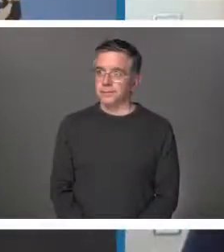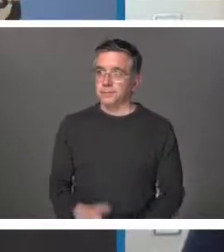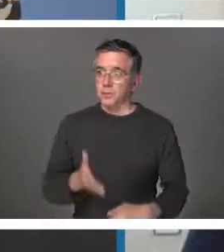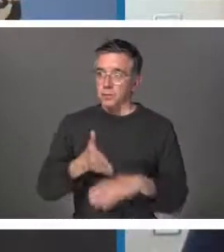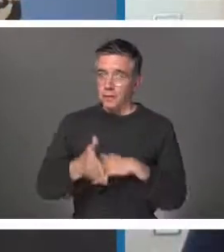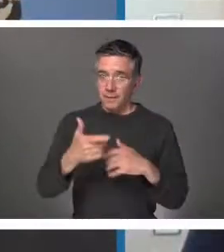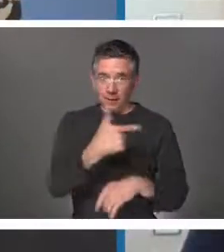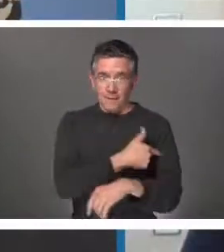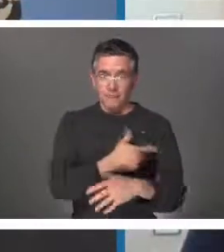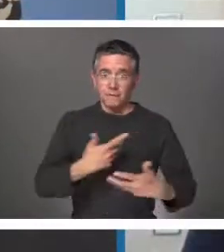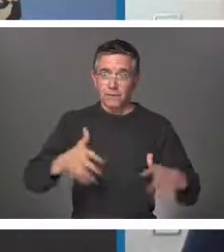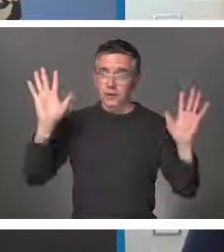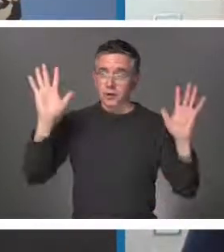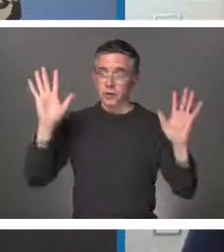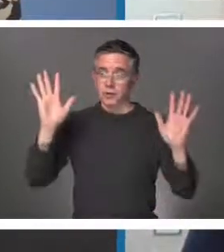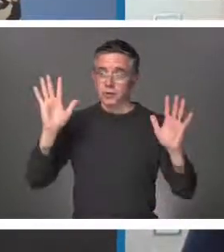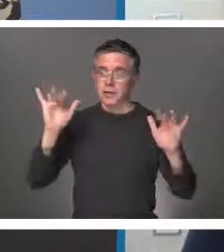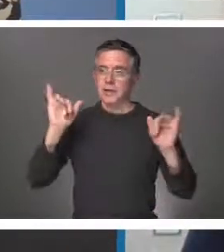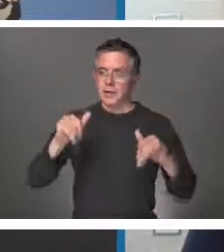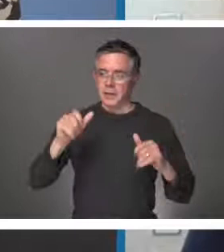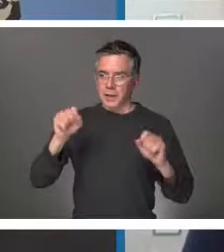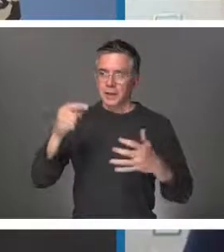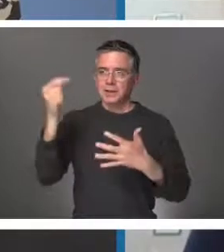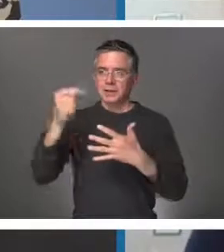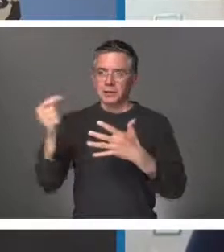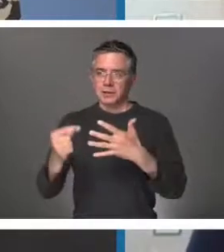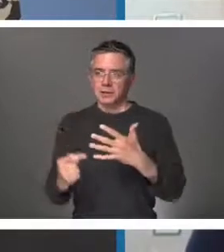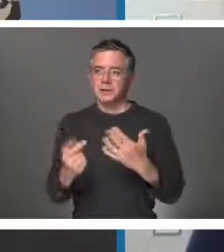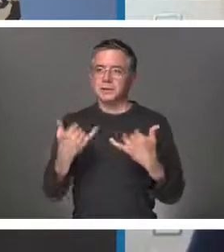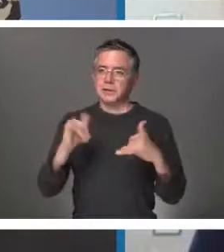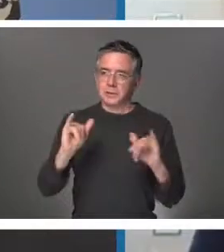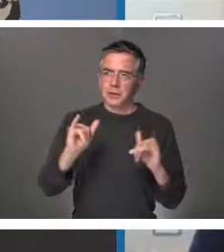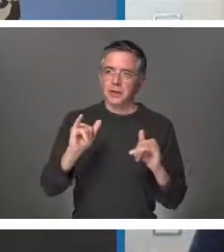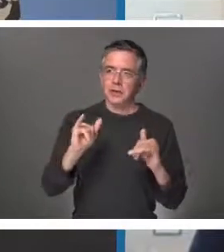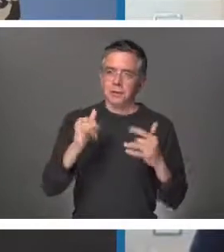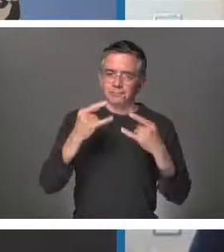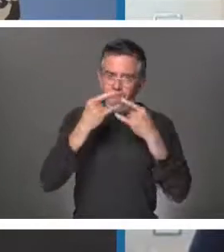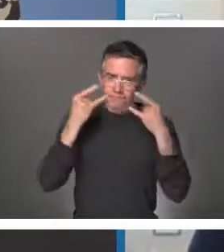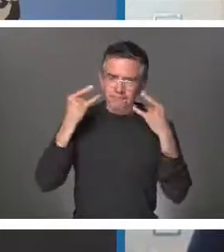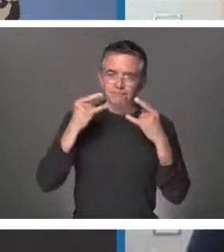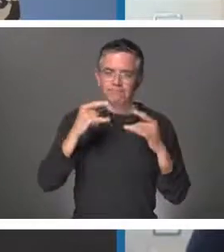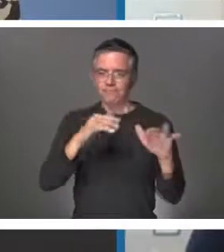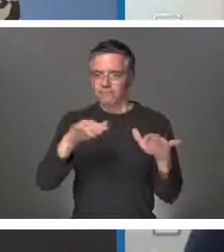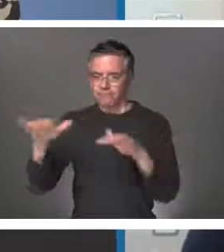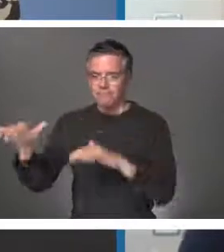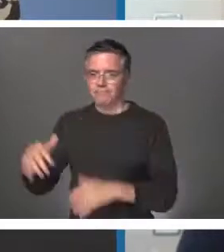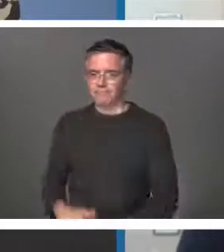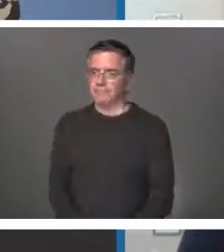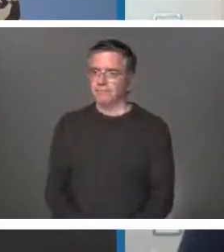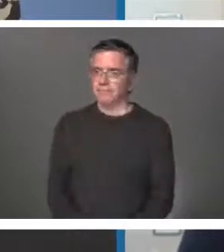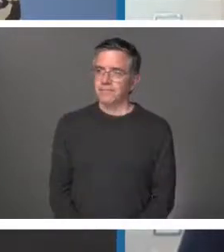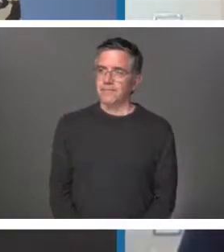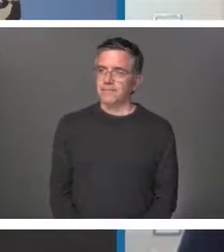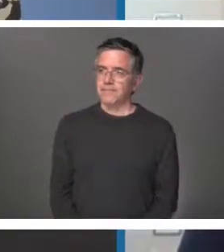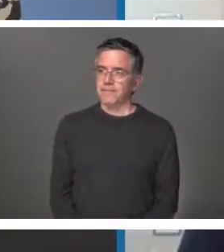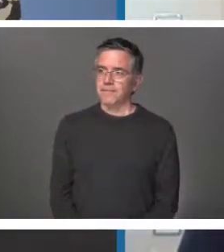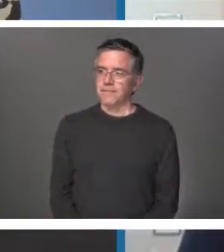and how you need to continue to protect yourself and people in the community. So that's our next round, is to kind of reach out by mail,